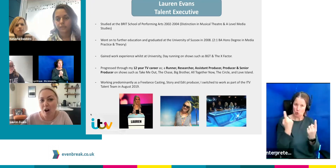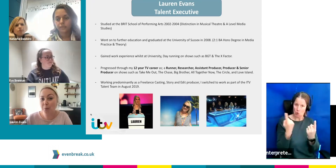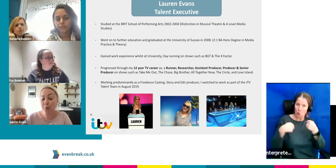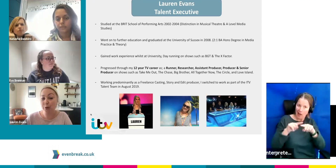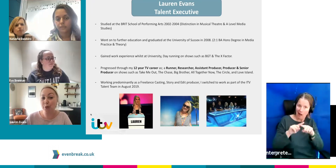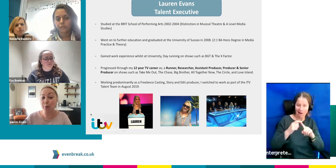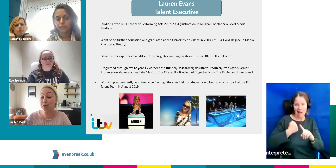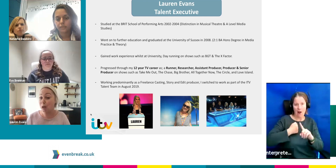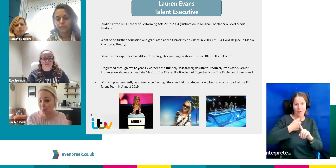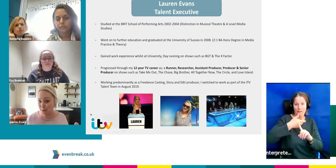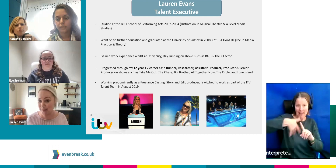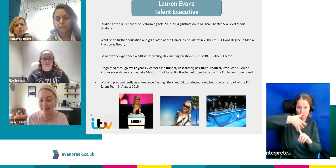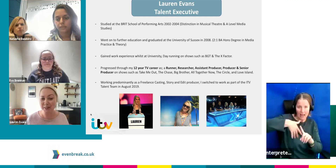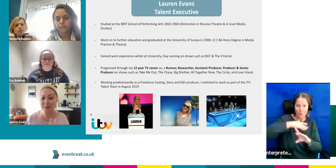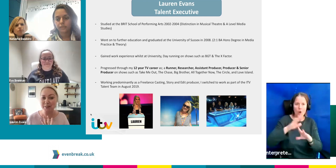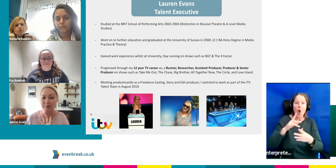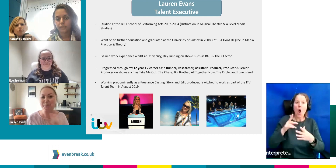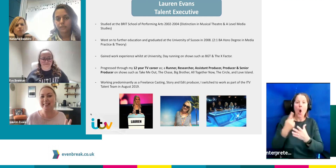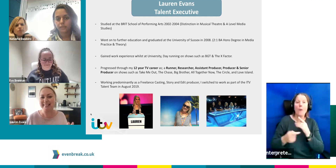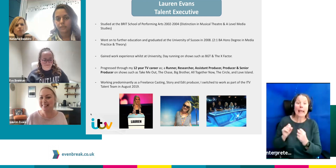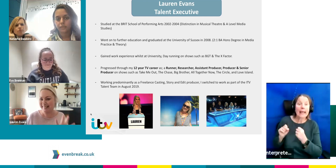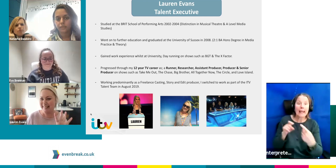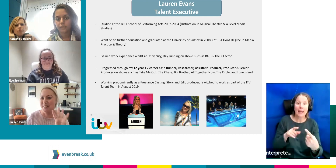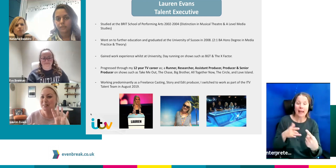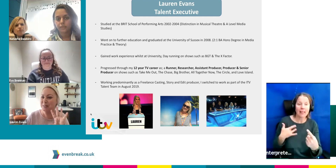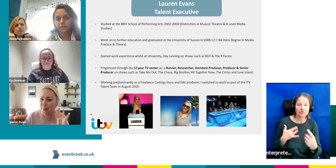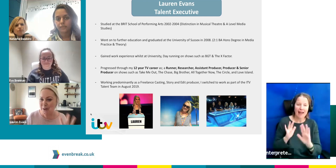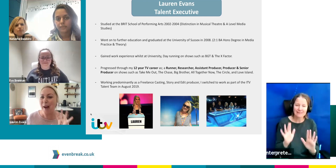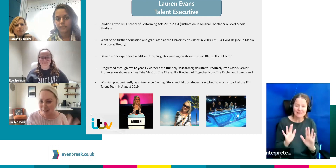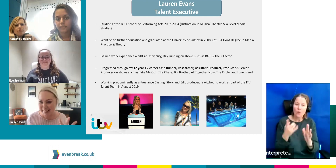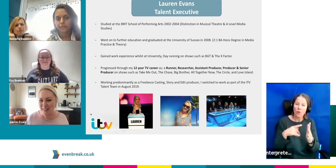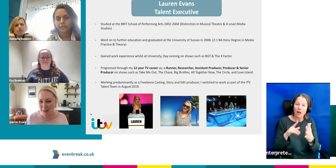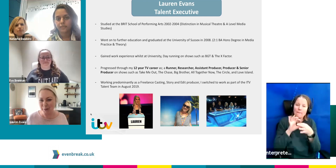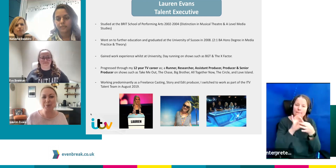I will rush through this because I know this will be is you want to know how to get jobs